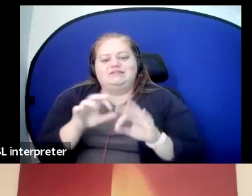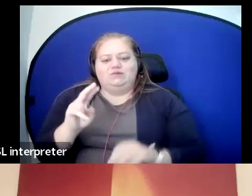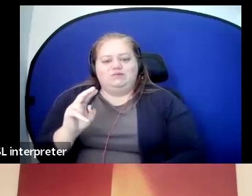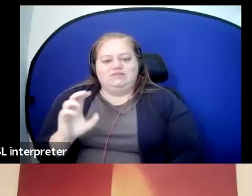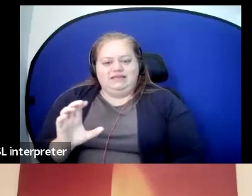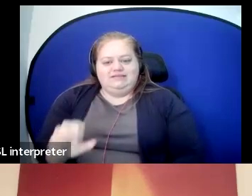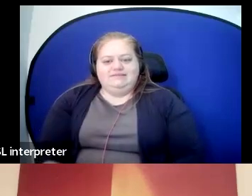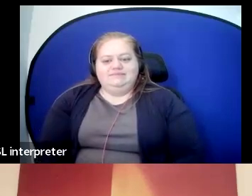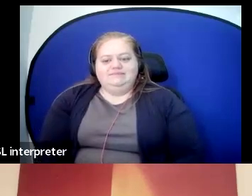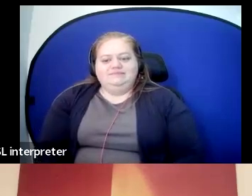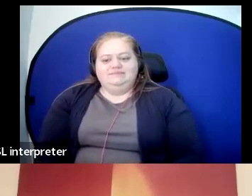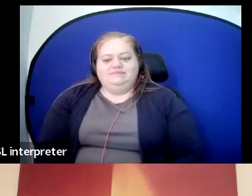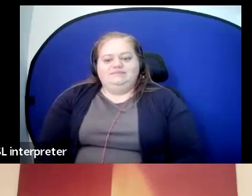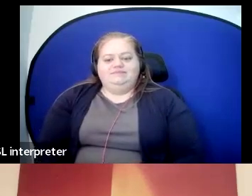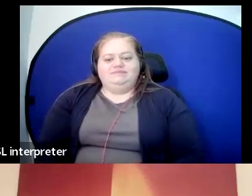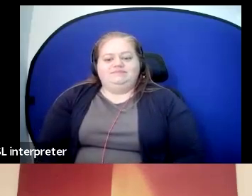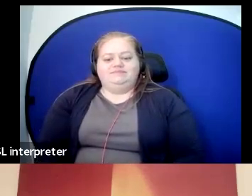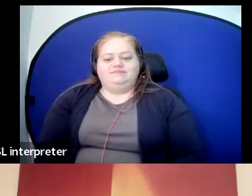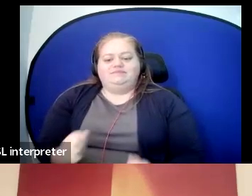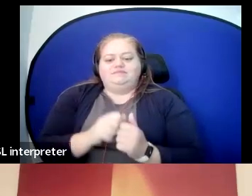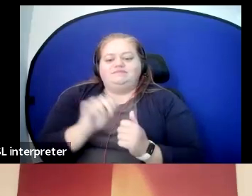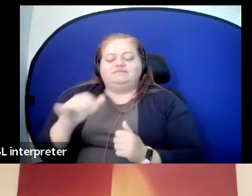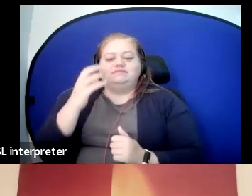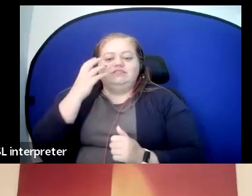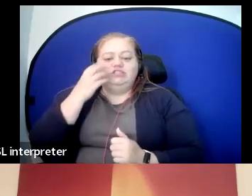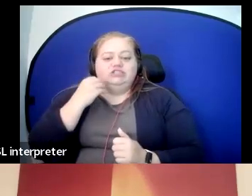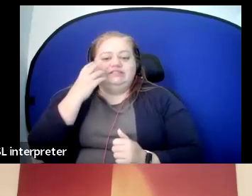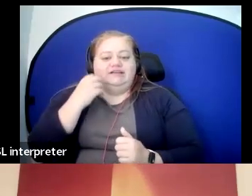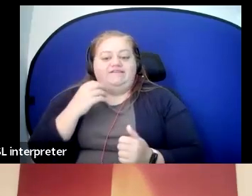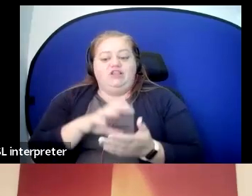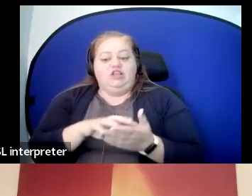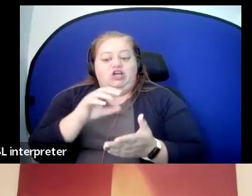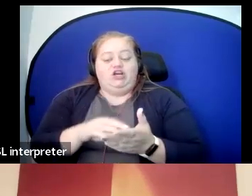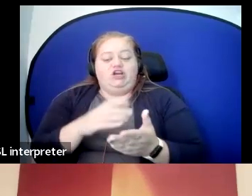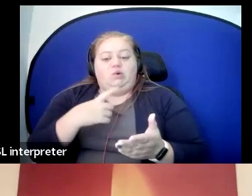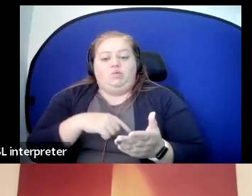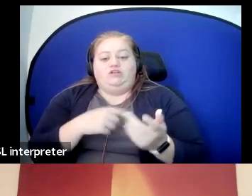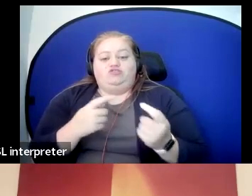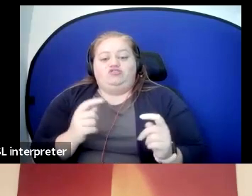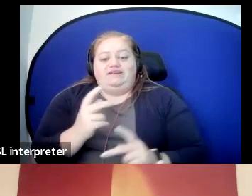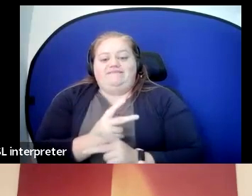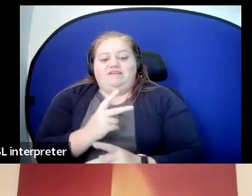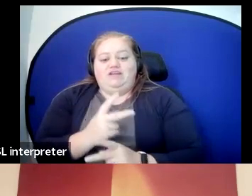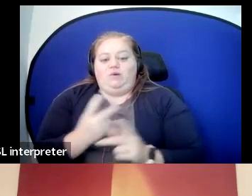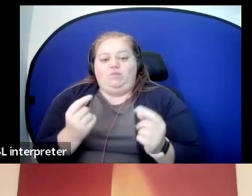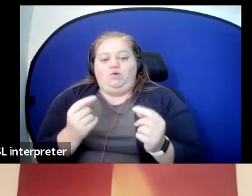And so through that learning experience, we figured out, hey, we need to collect data directly